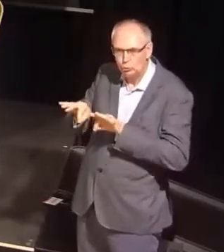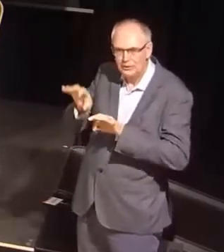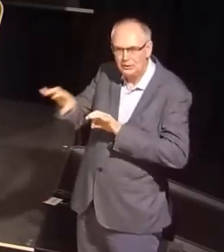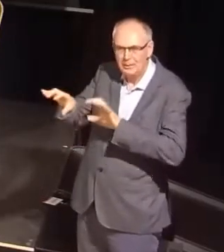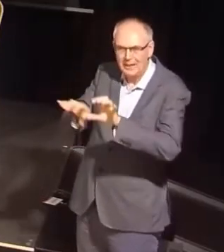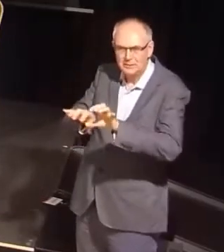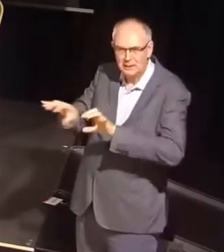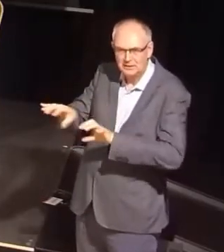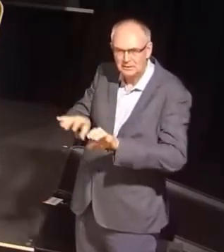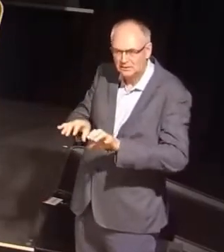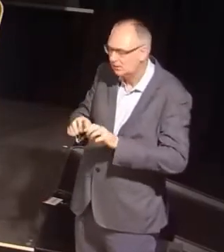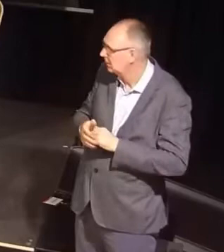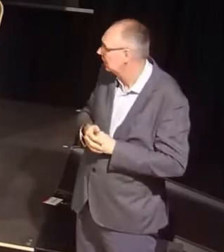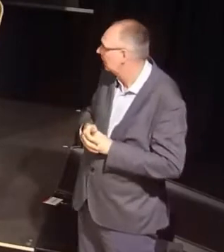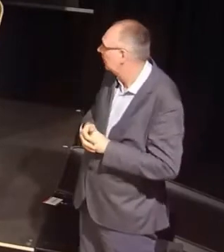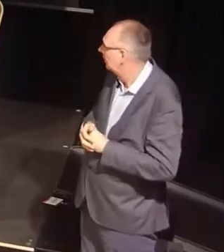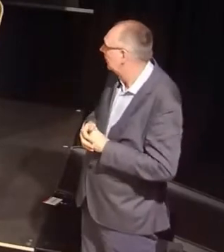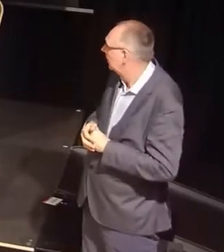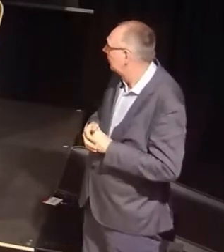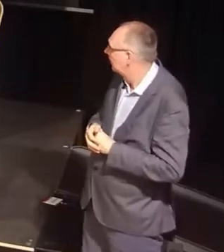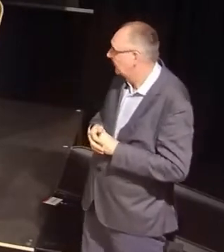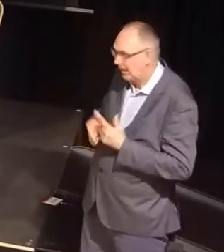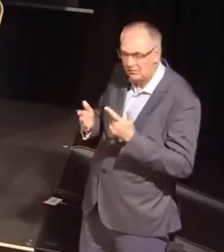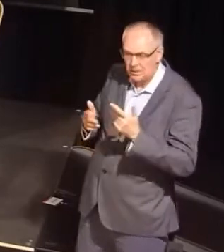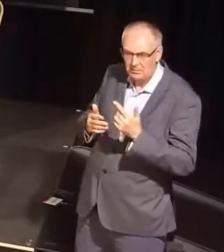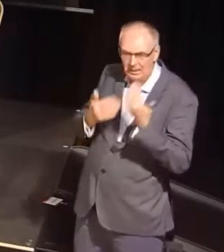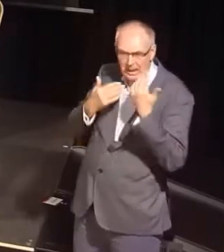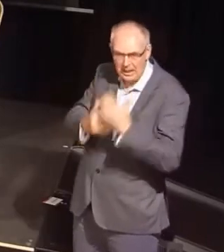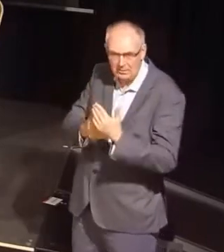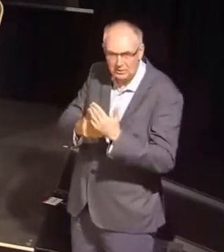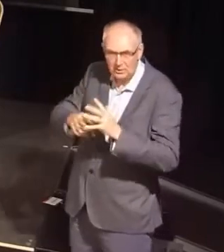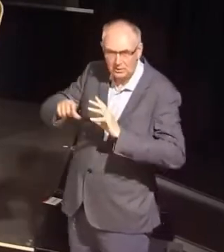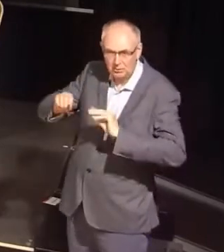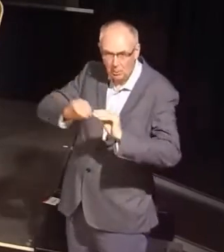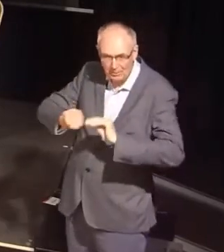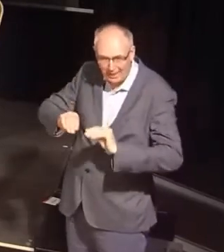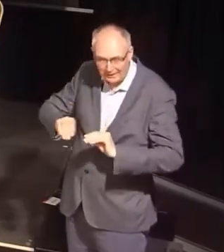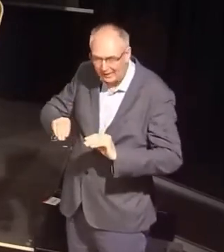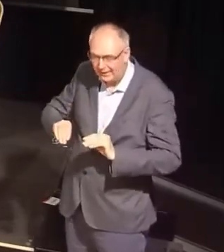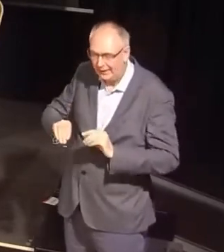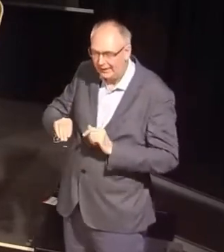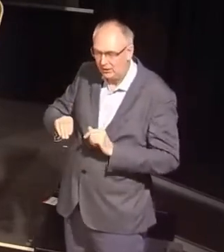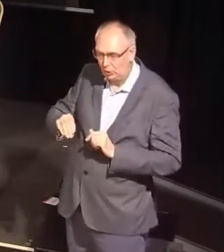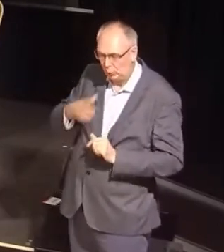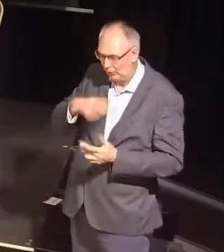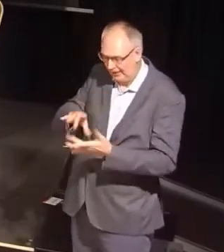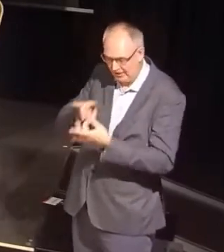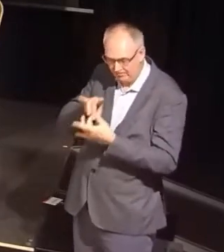So if you have limited mobility and need to interact with your computer through a switch,